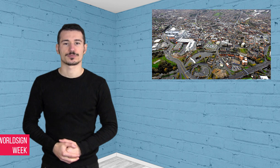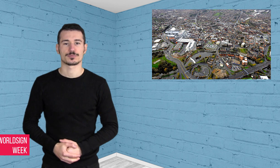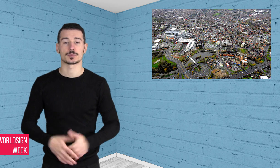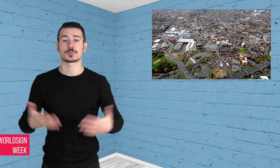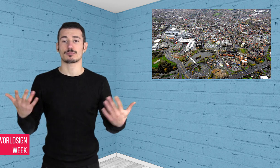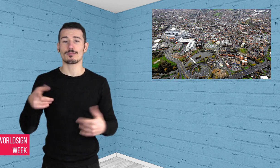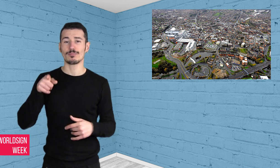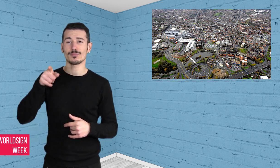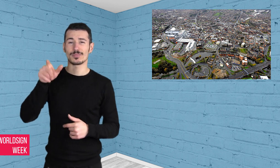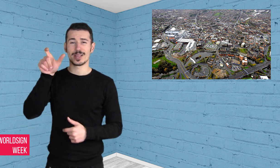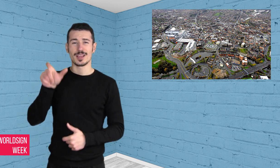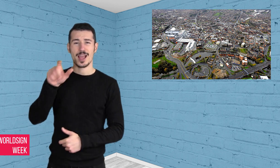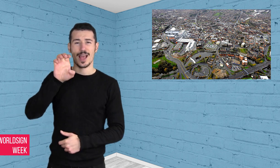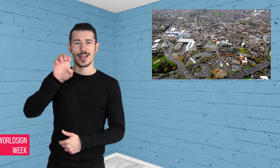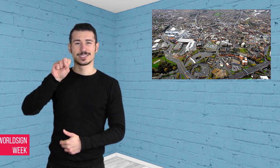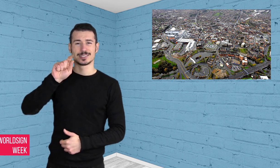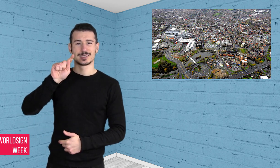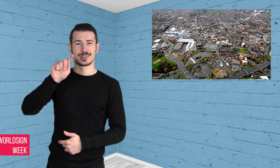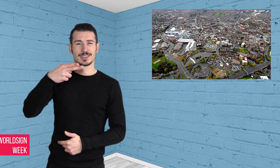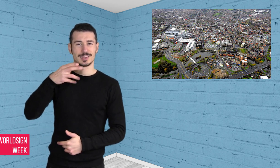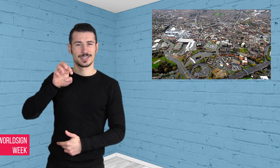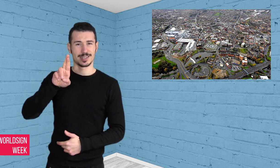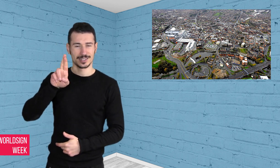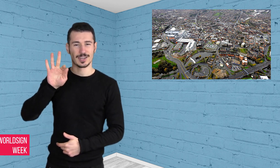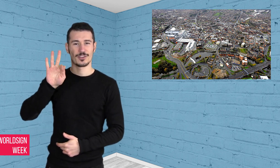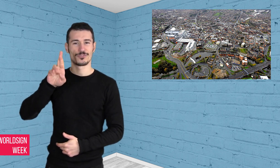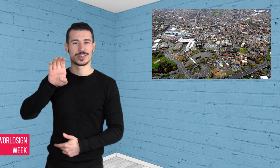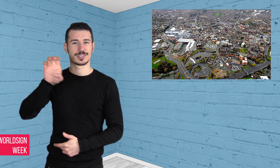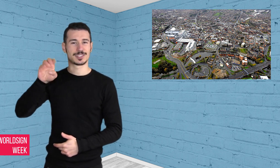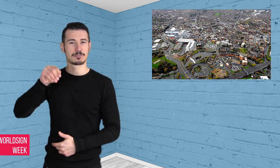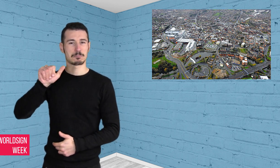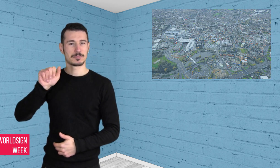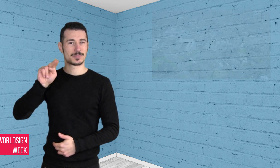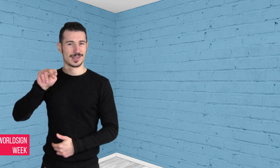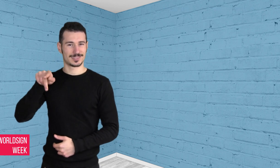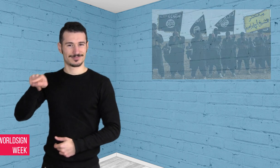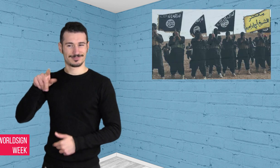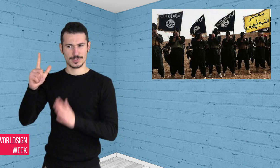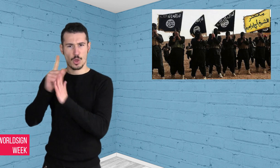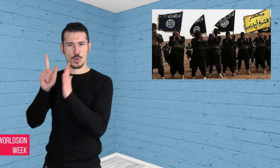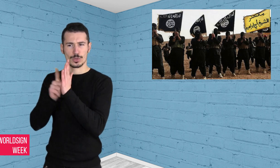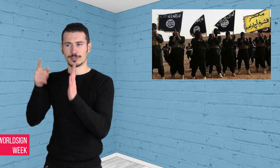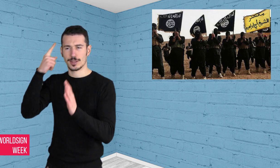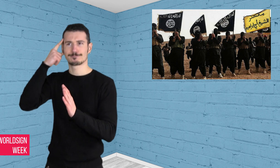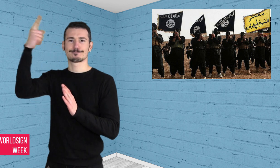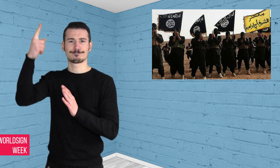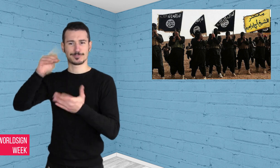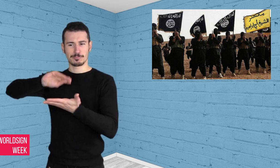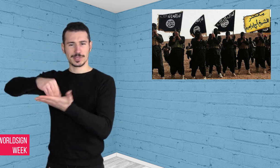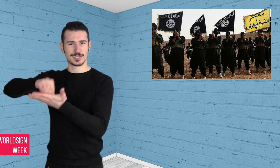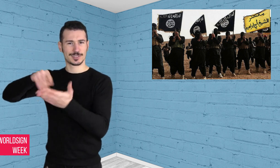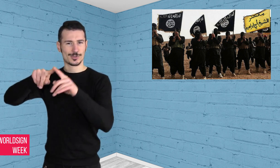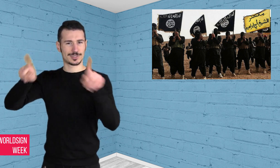said “we should welcome those in need” and